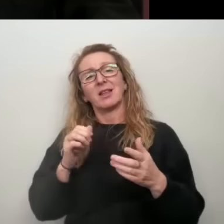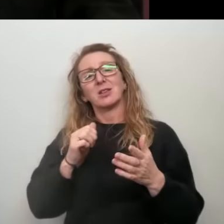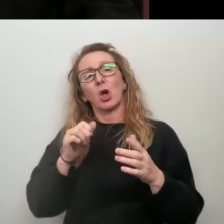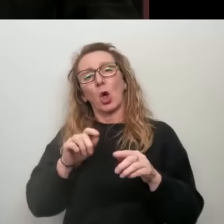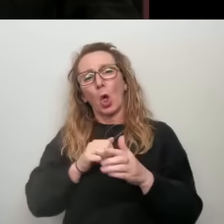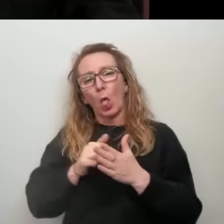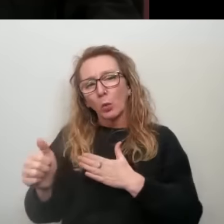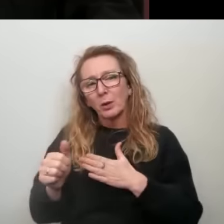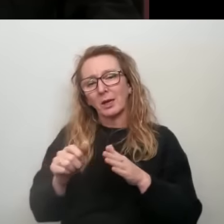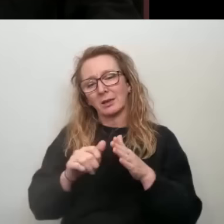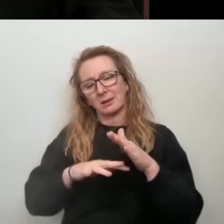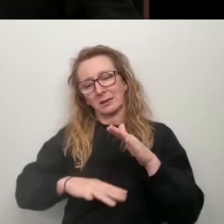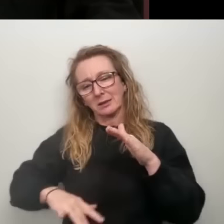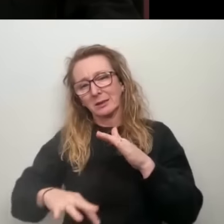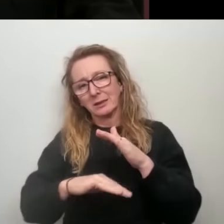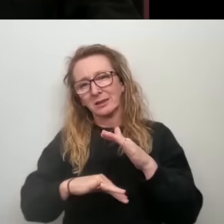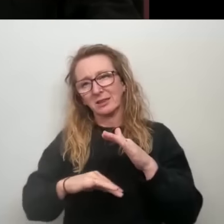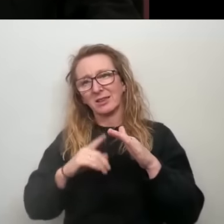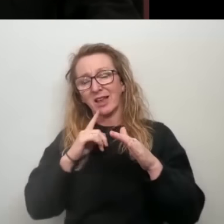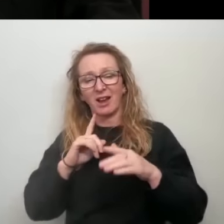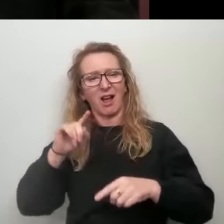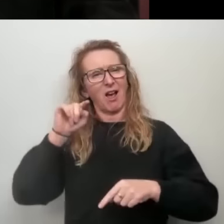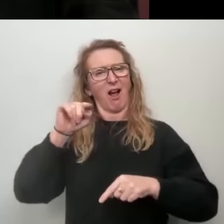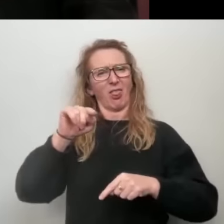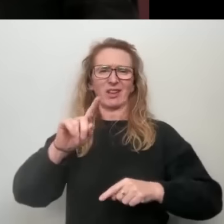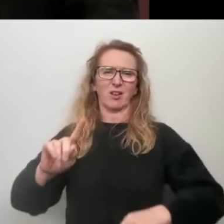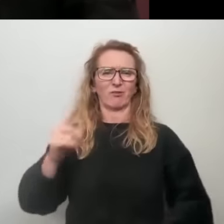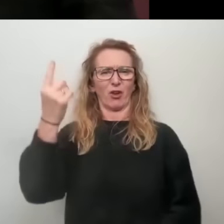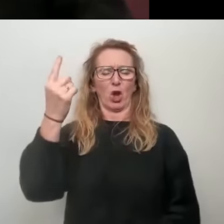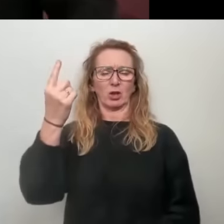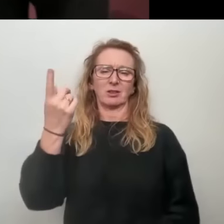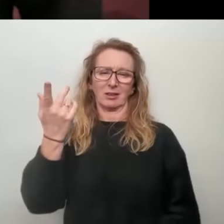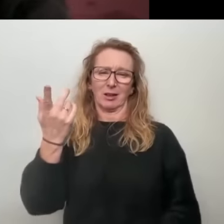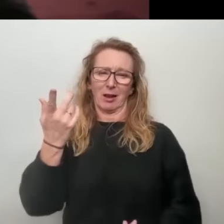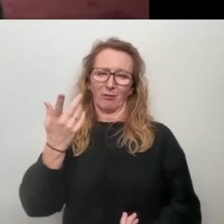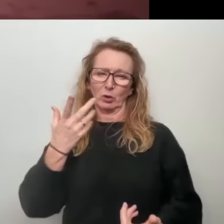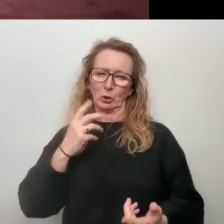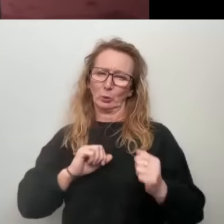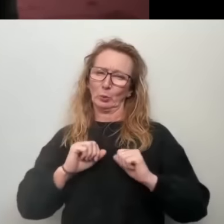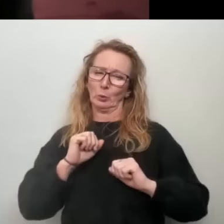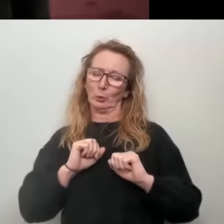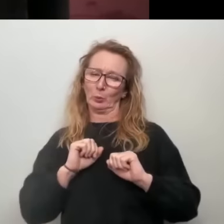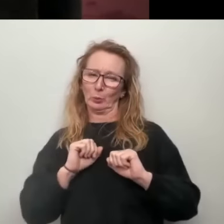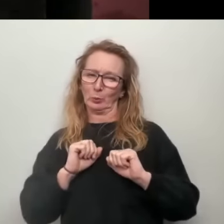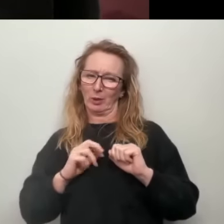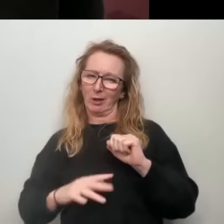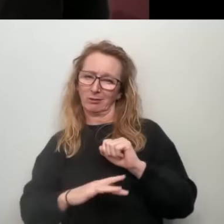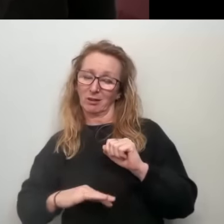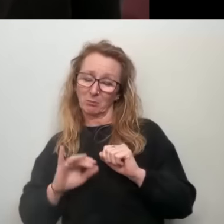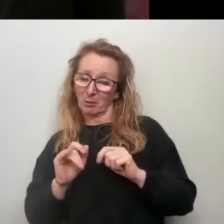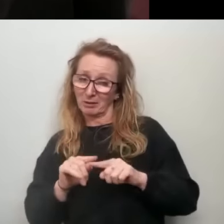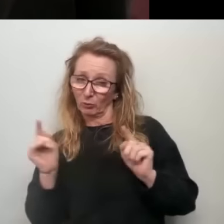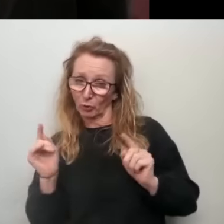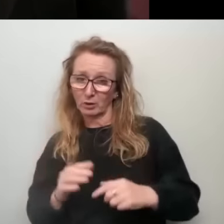something about being the first of its type. Thanks very much, a question from Tristan, who designed the bridge?